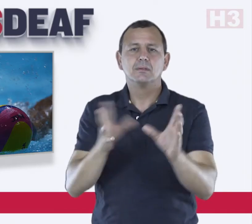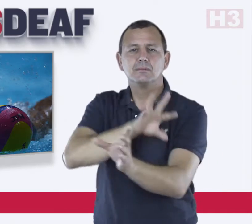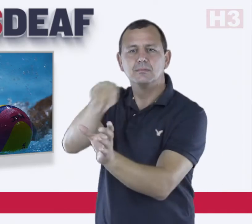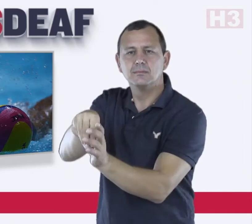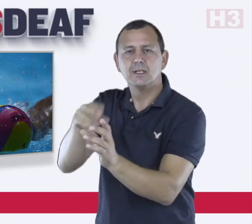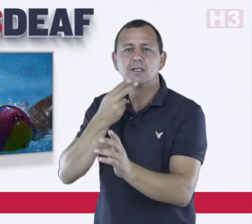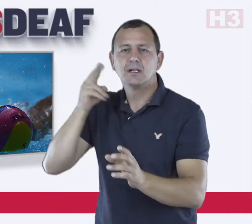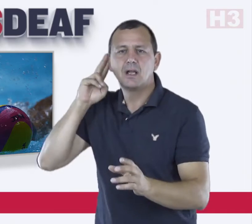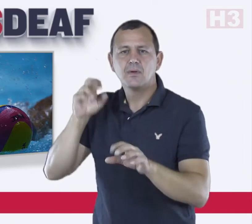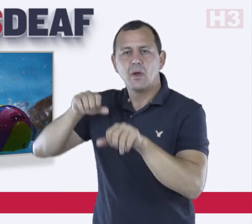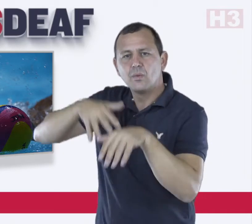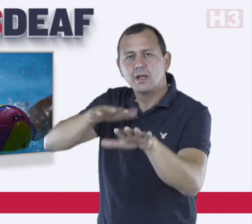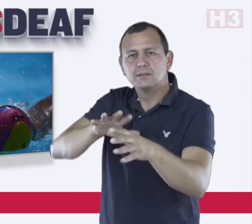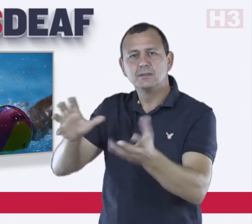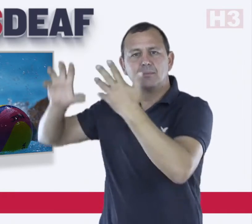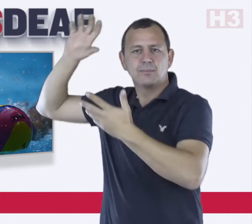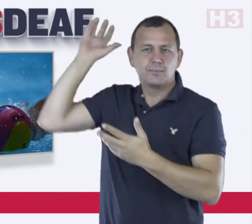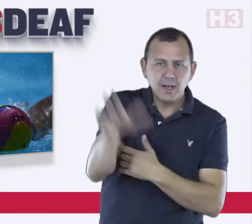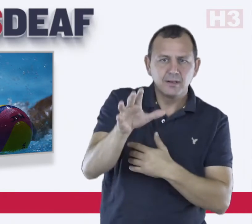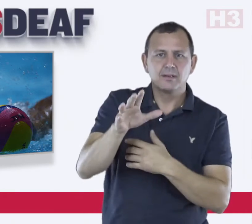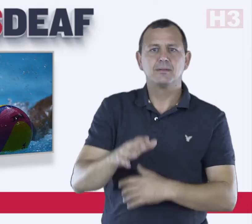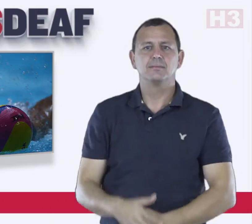especially deaf water polo.